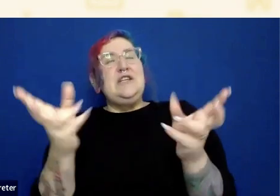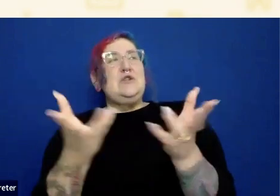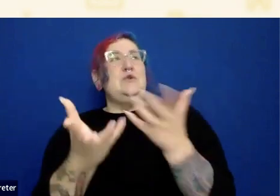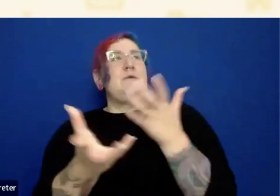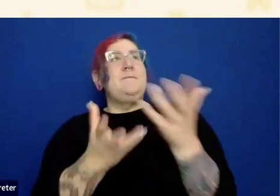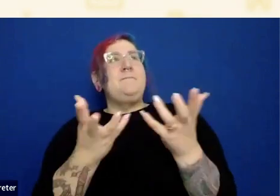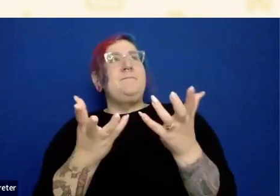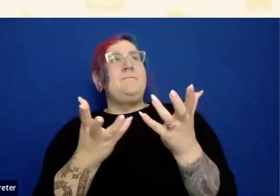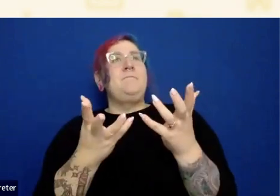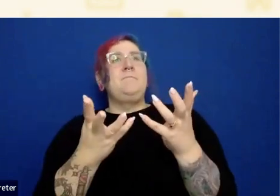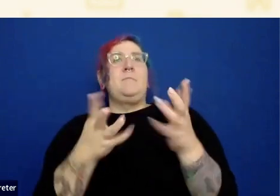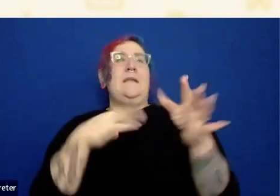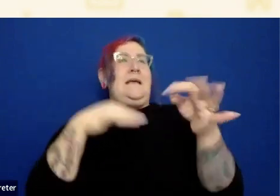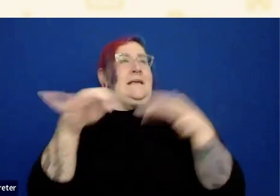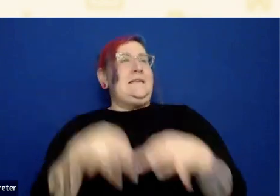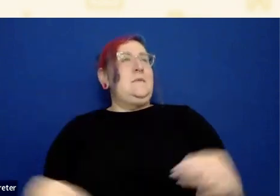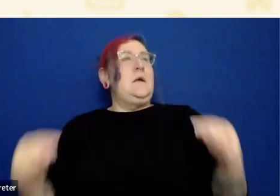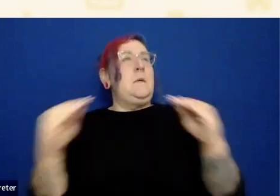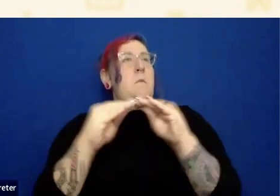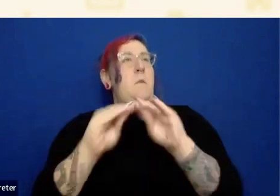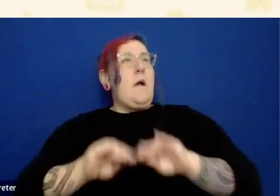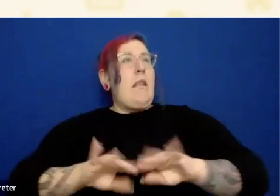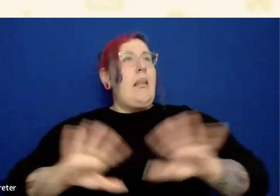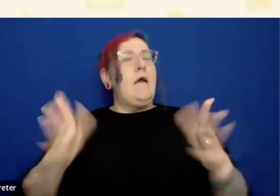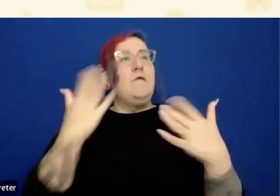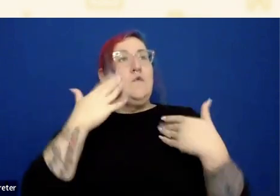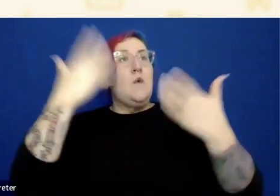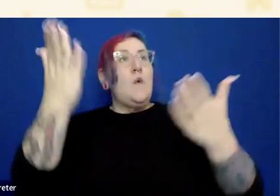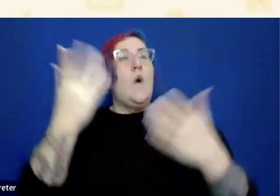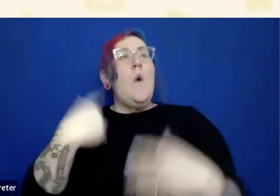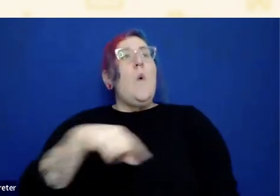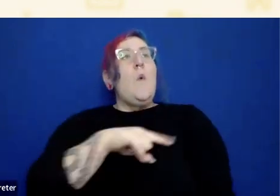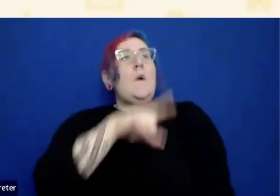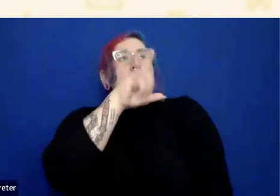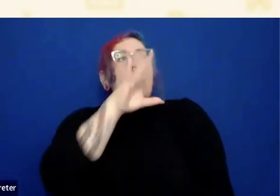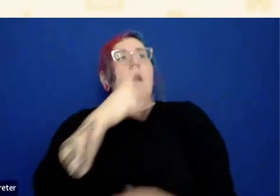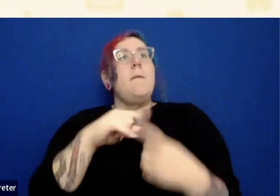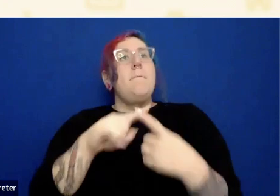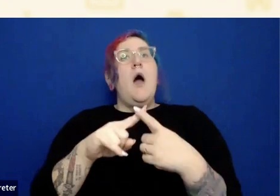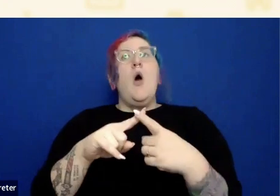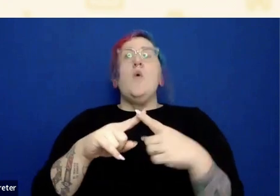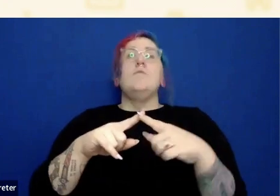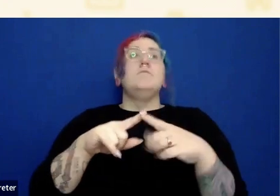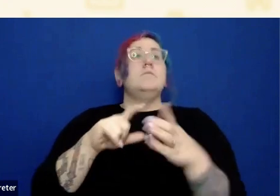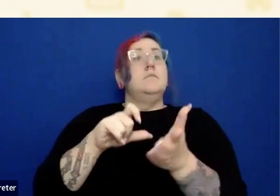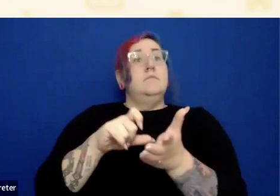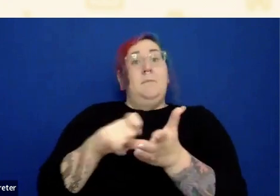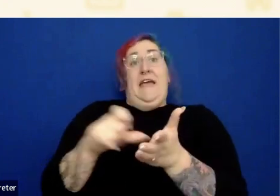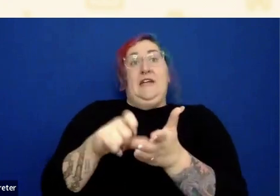who may not know that, you know, we talk about pages going out all the time. That's literally happening all the time.